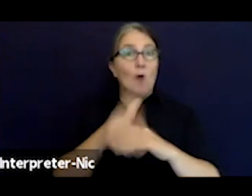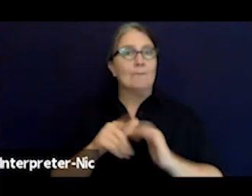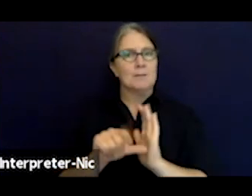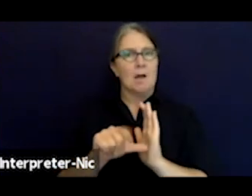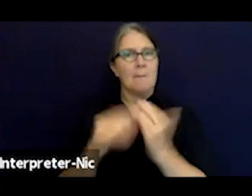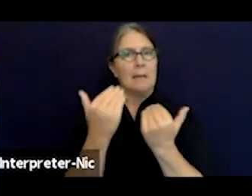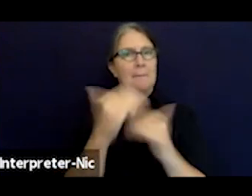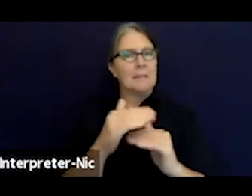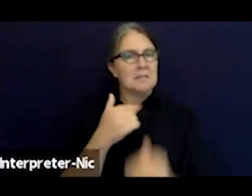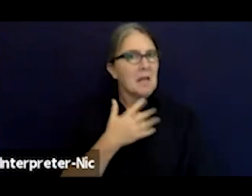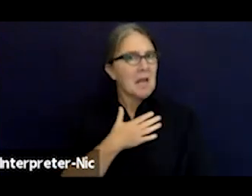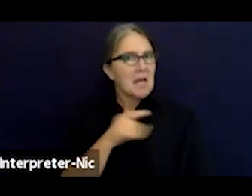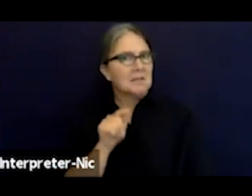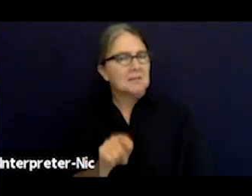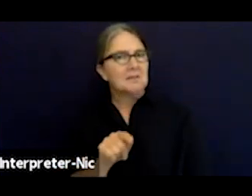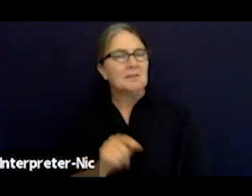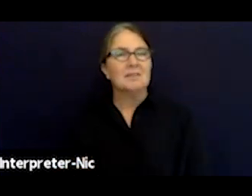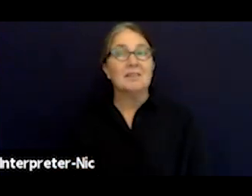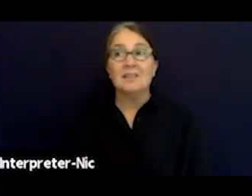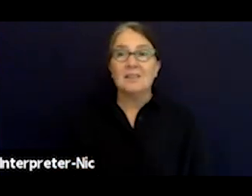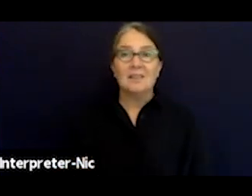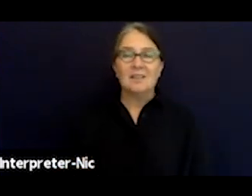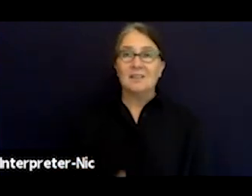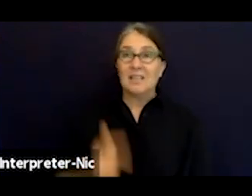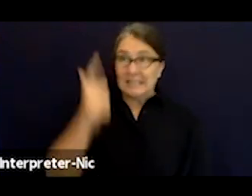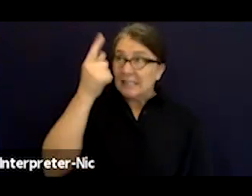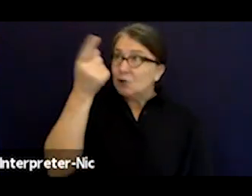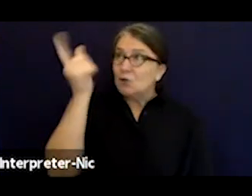for those instructors who keep adding things, now that we're teaching remotely and they just